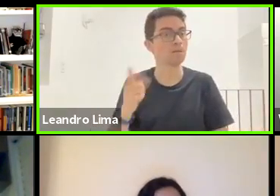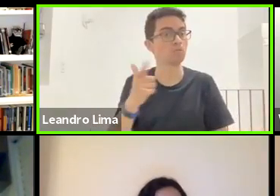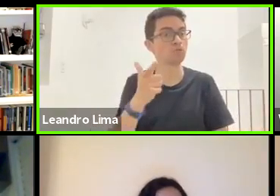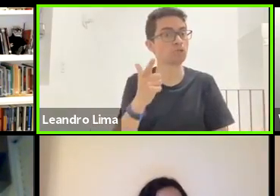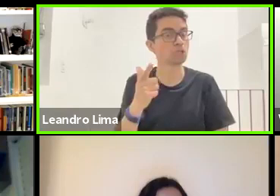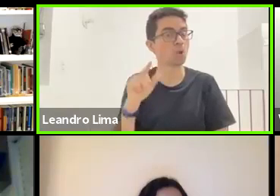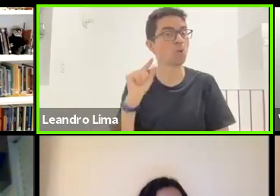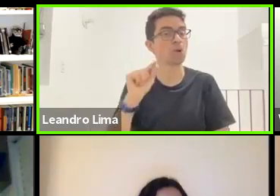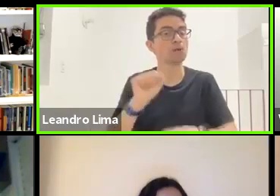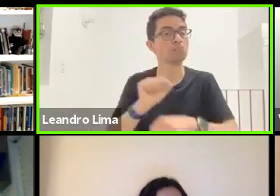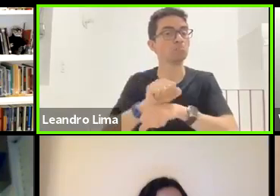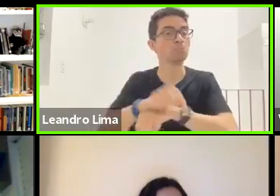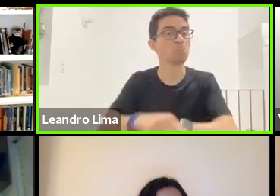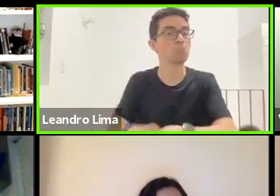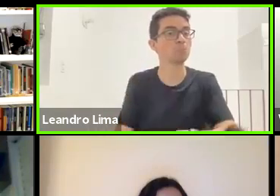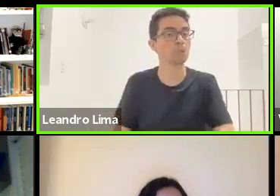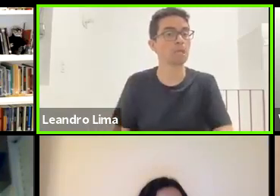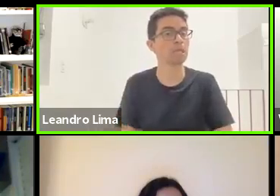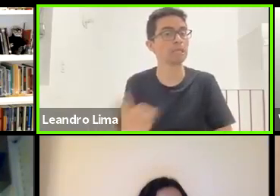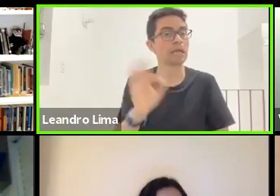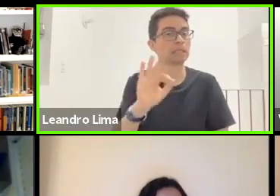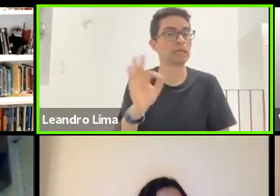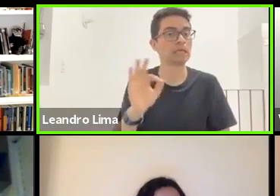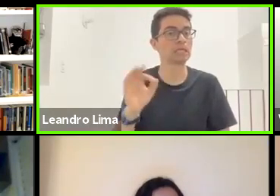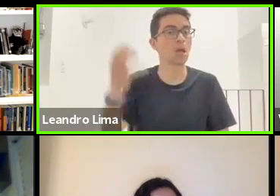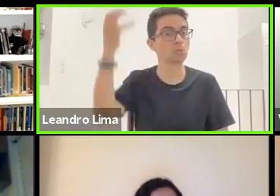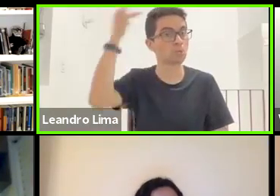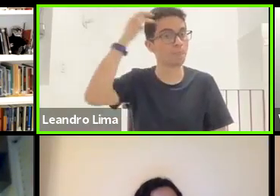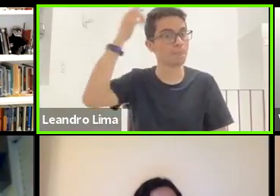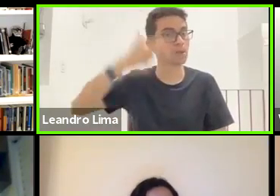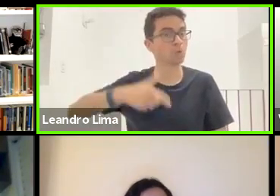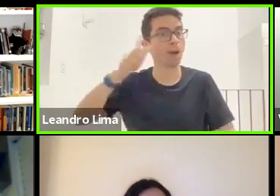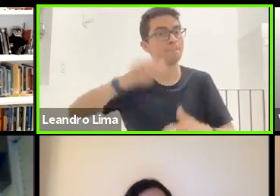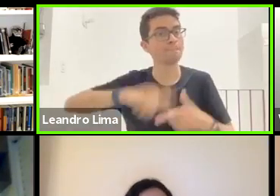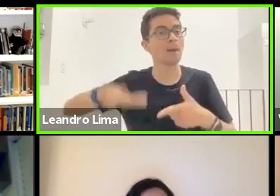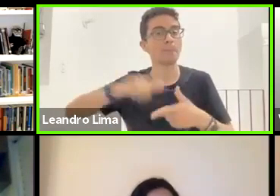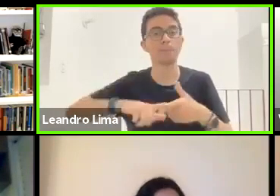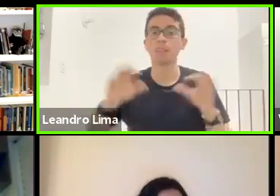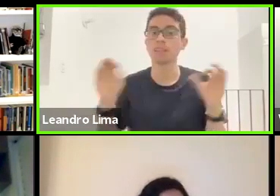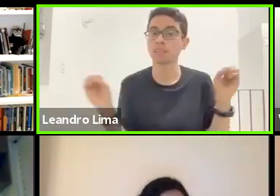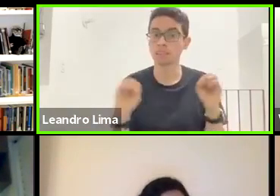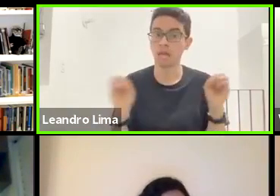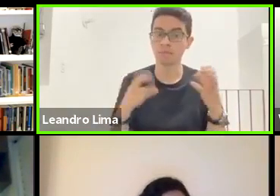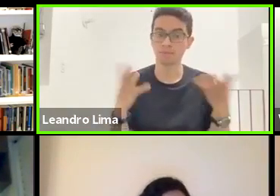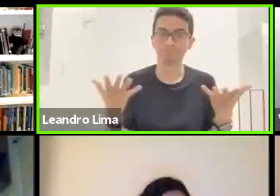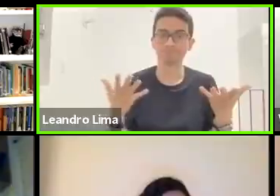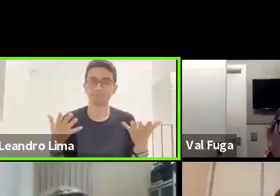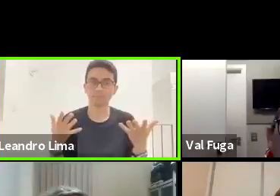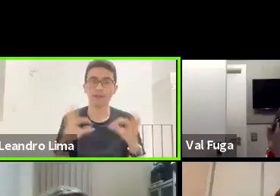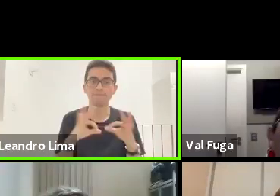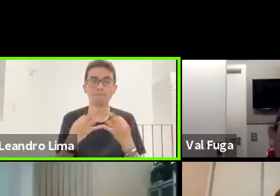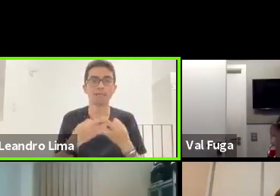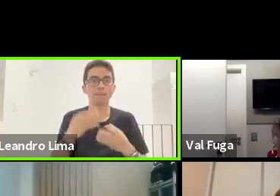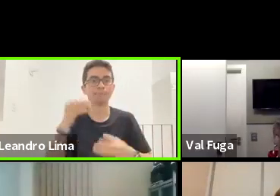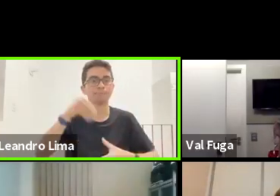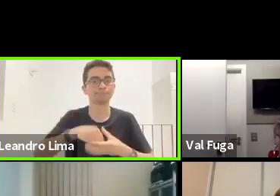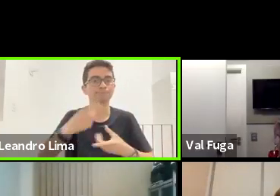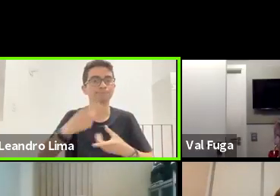But of course, they still Benefit from the institution that keeps a whole race down. You have to ignore a lot in have to ignore a lot in order to.